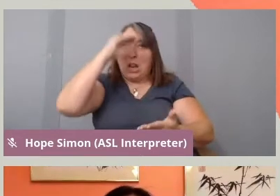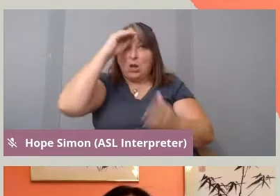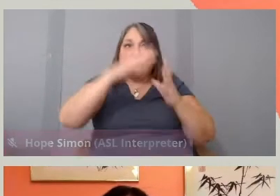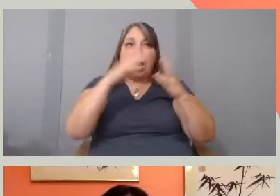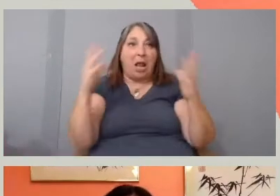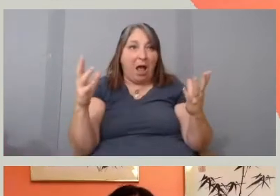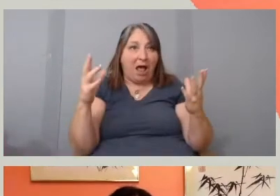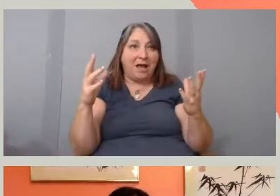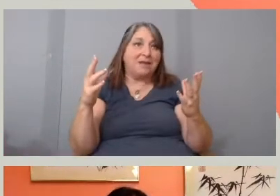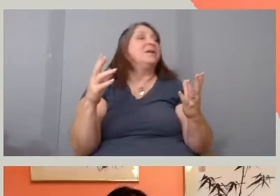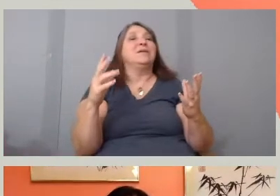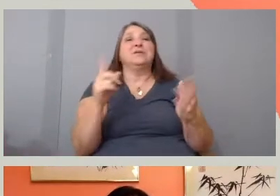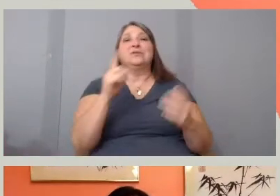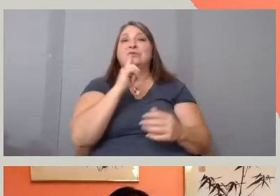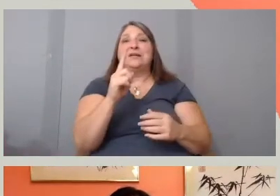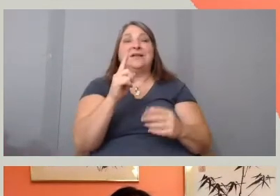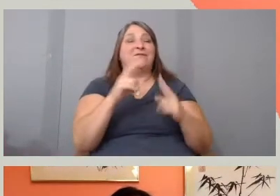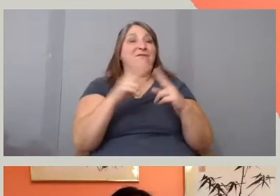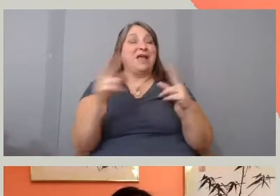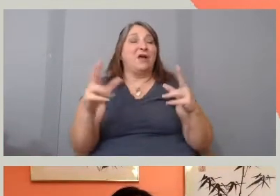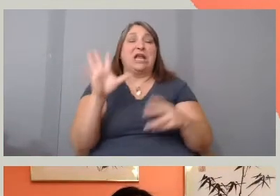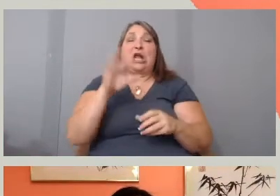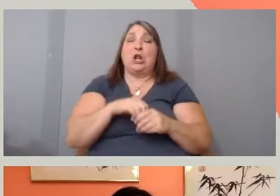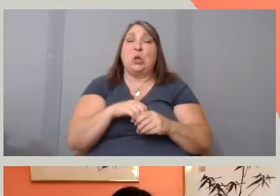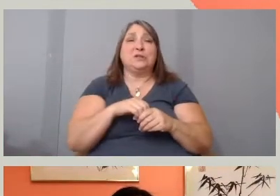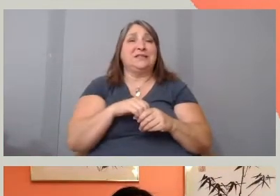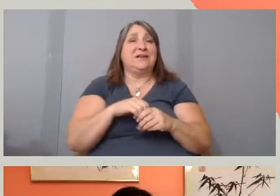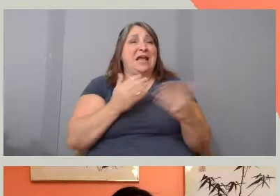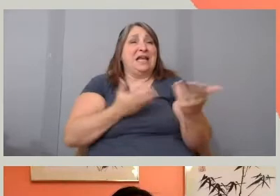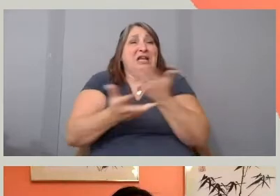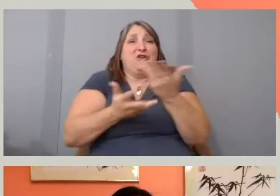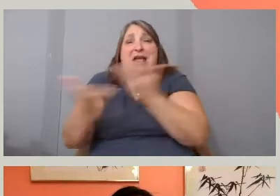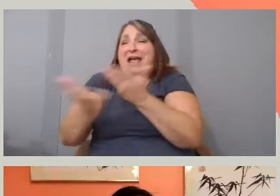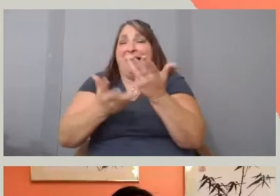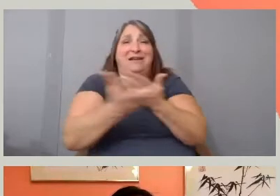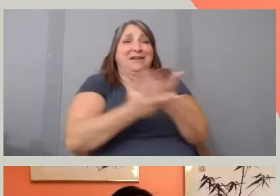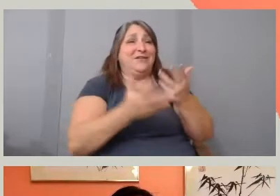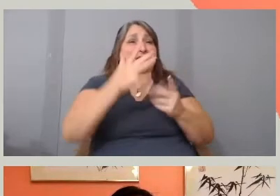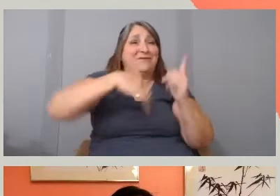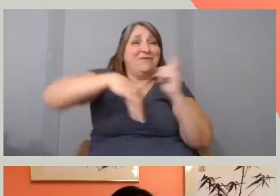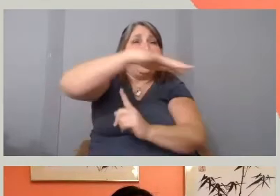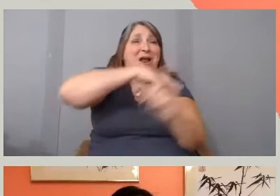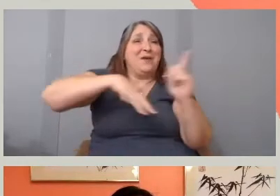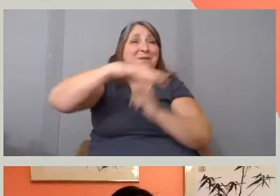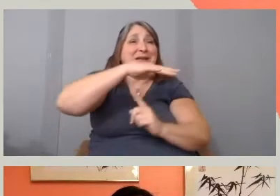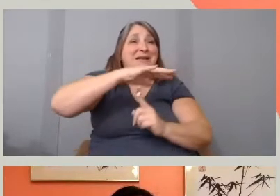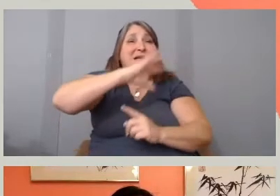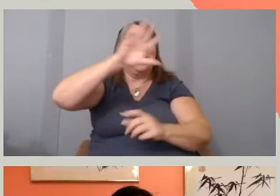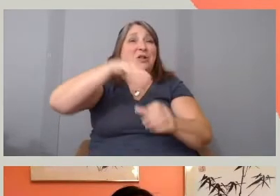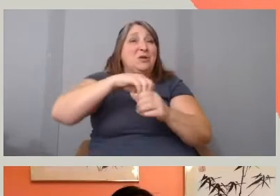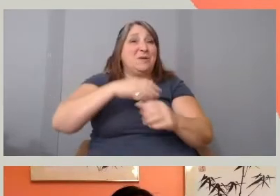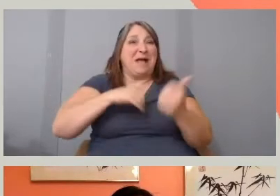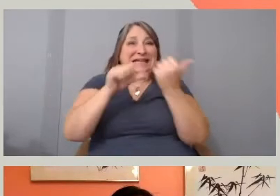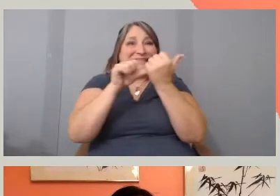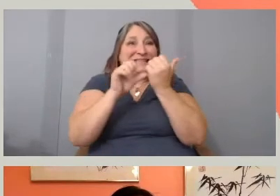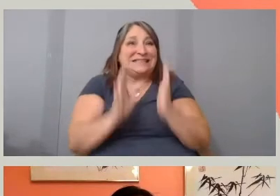inclusive and interactive environment to be in, including all the way down to my assistants. I mean, I was very involved